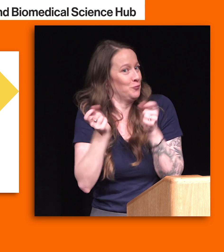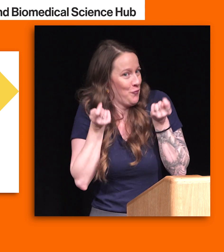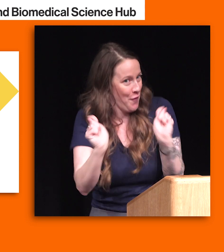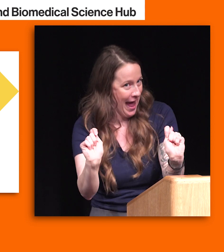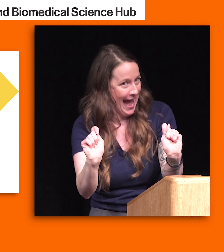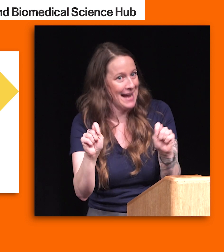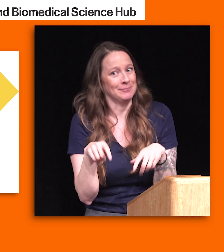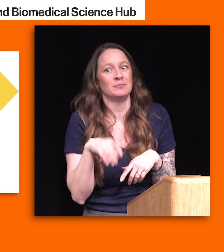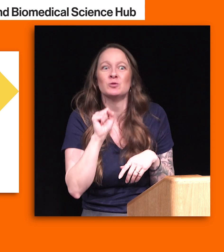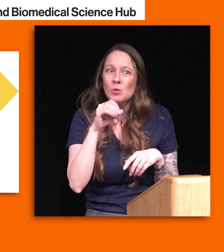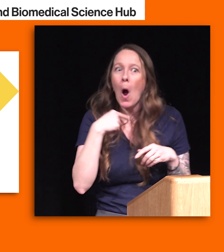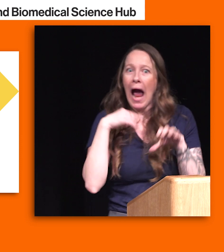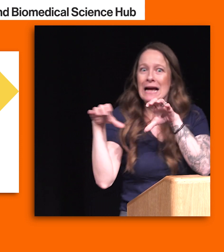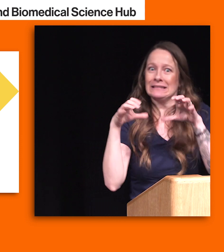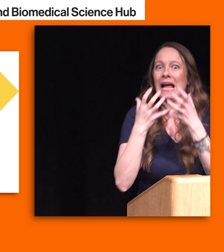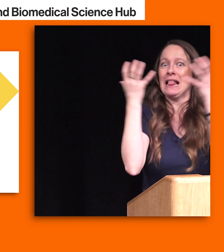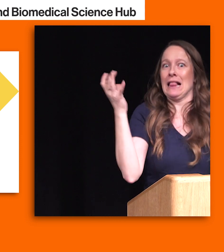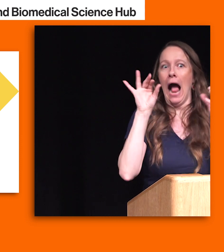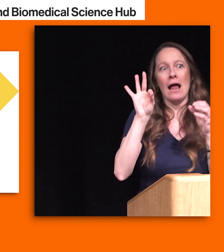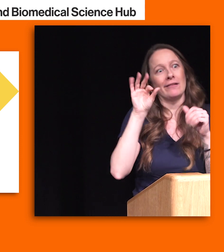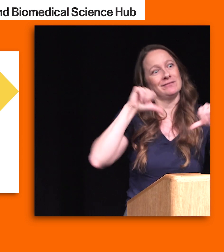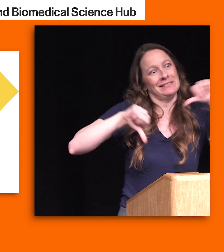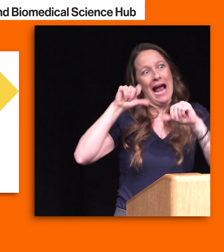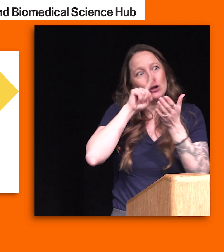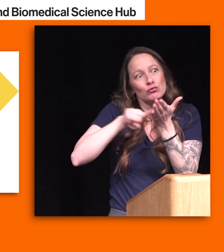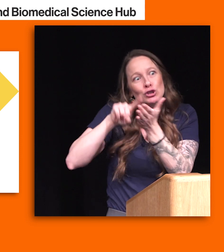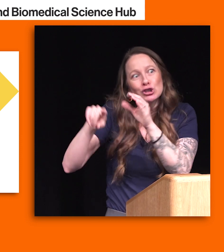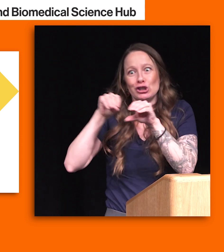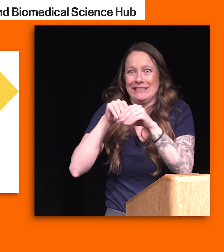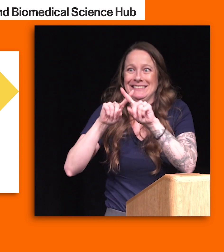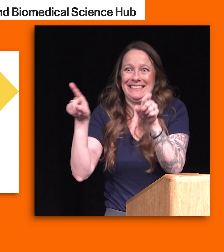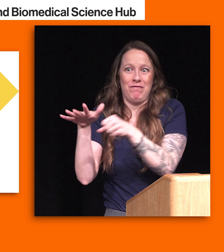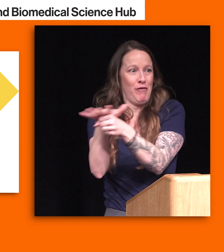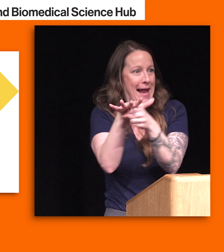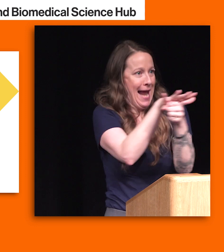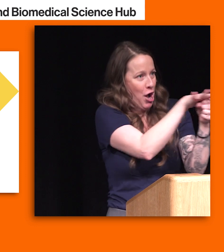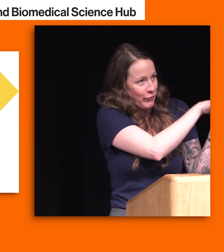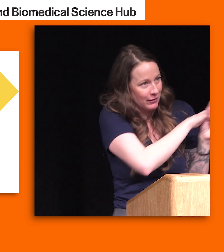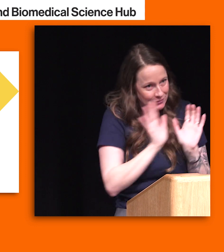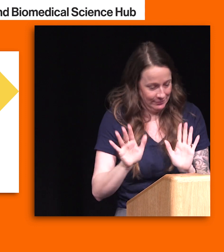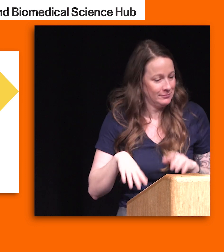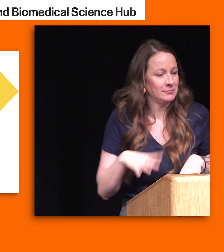until you try it. So, I did a lot of science research in different fields,